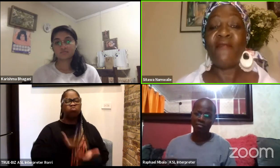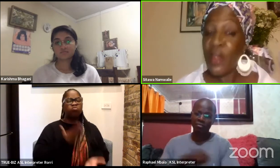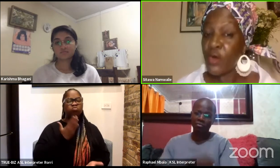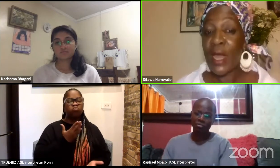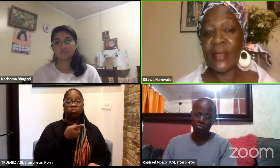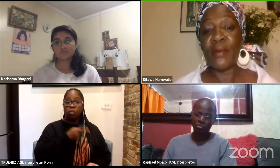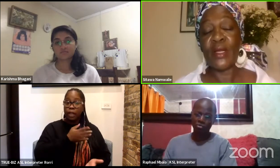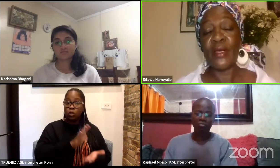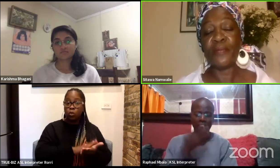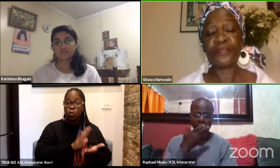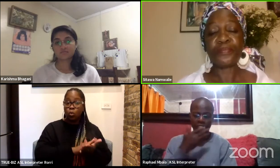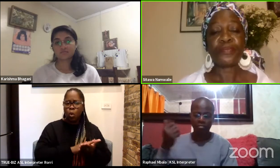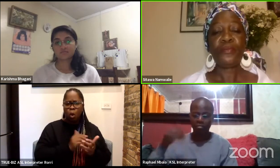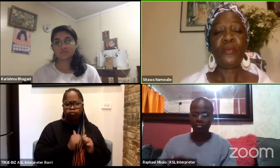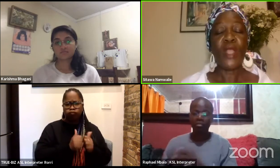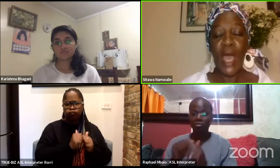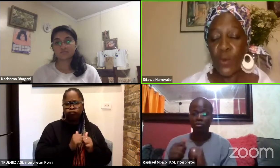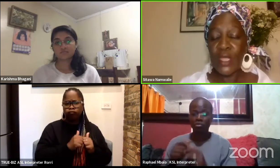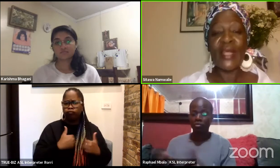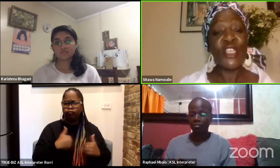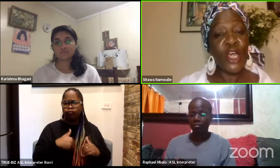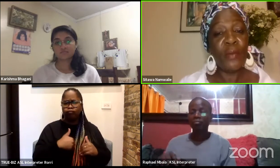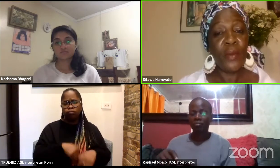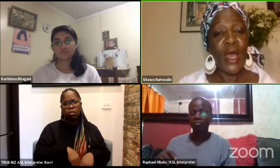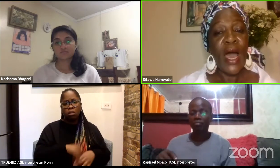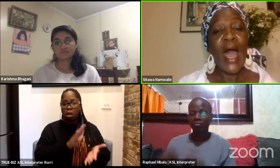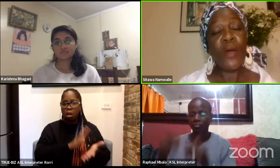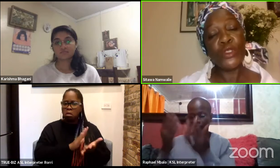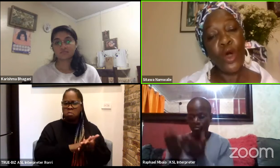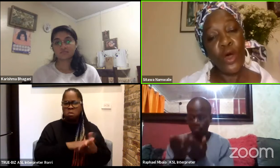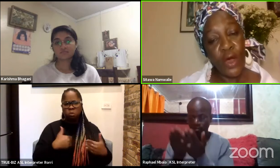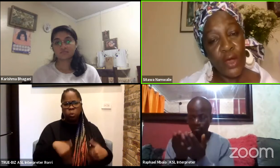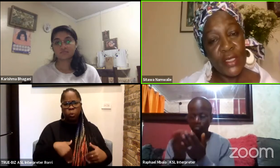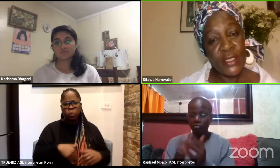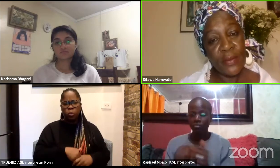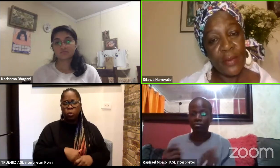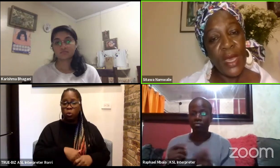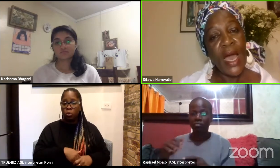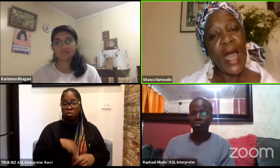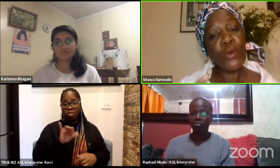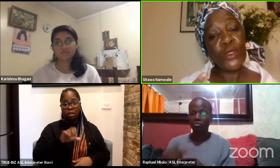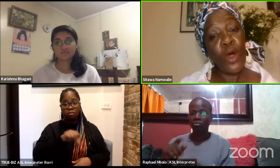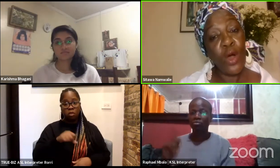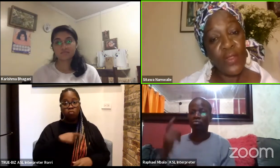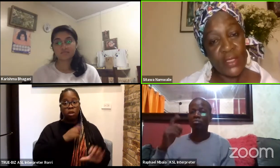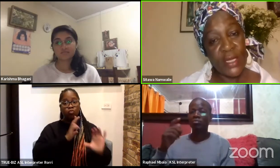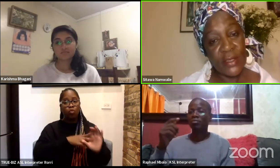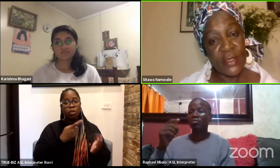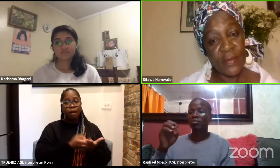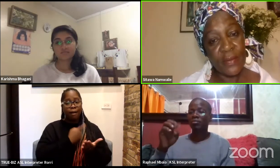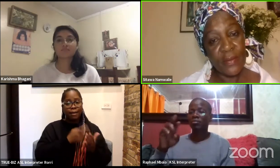and very good academically, and within a term, I was on the hockey team, I was on the tennis team.